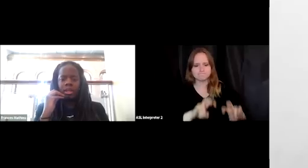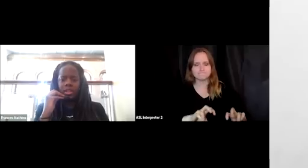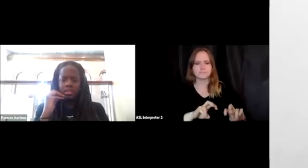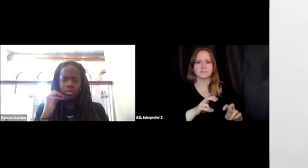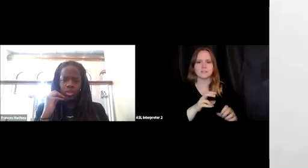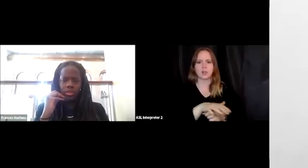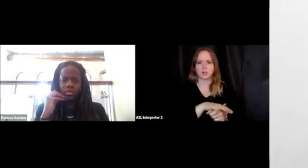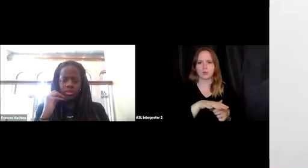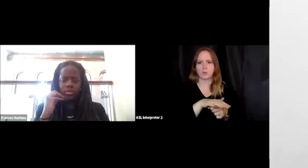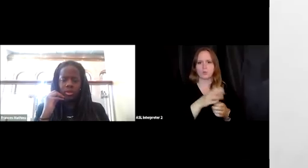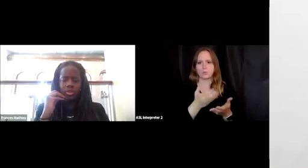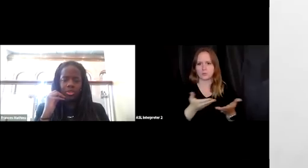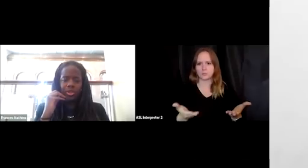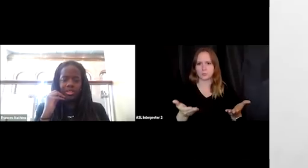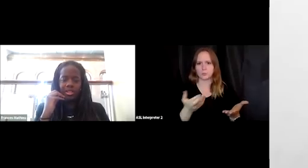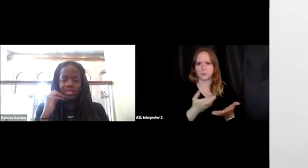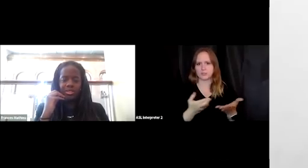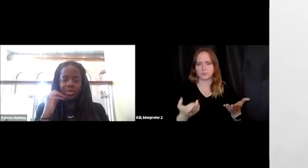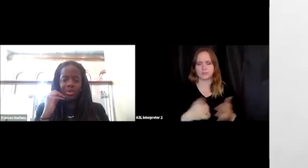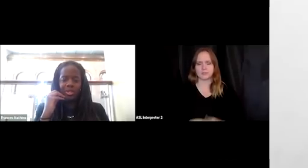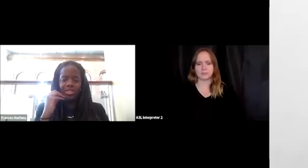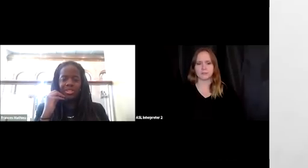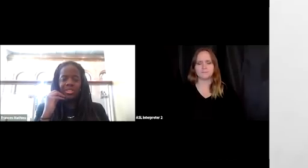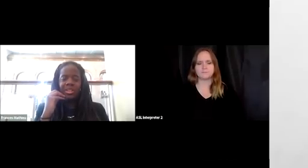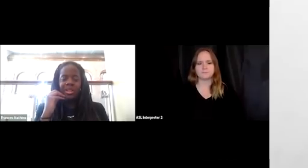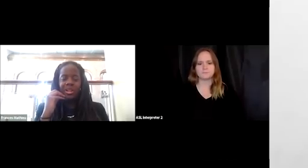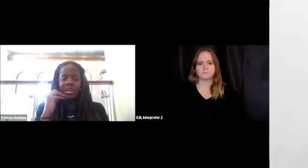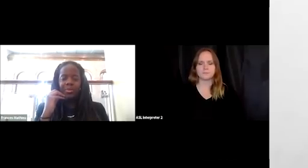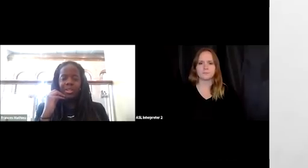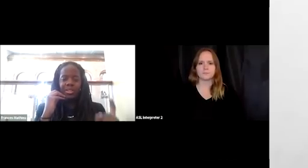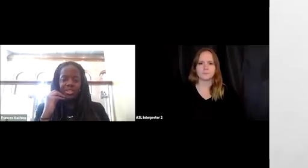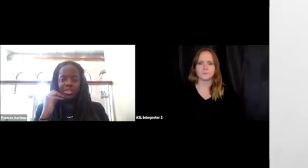And I think someone, I'm gonna try to answer some of the questions in addition